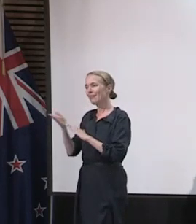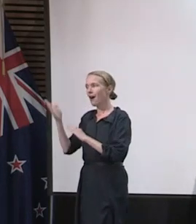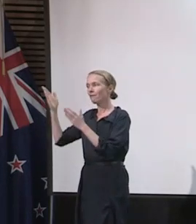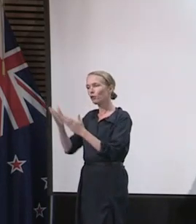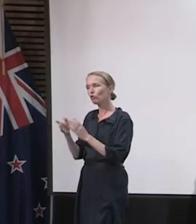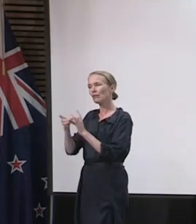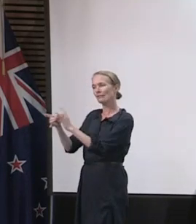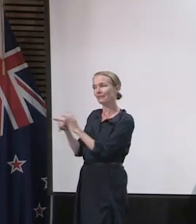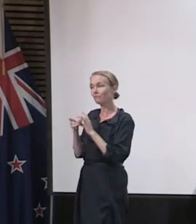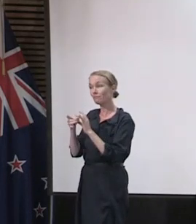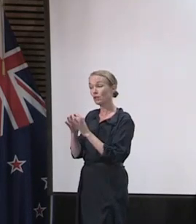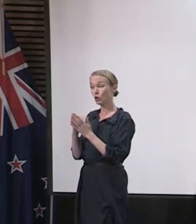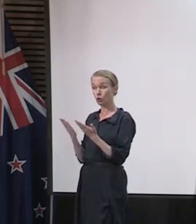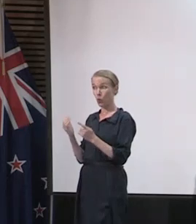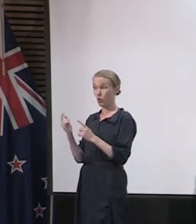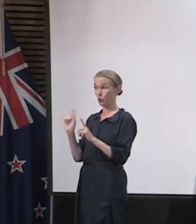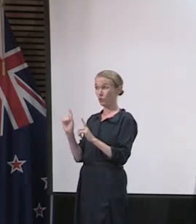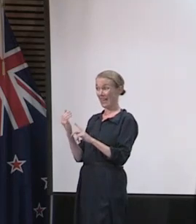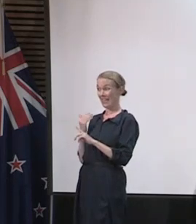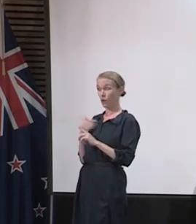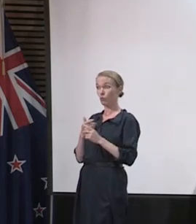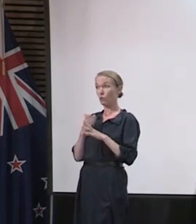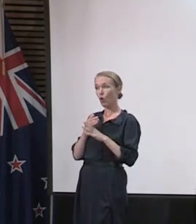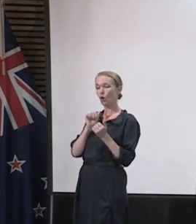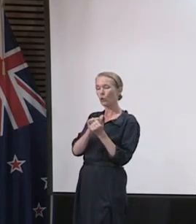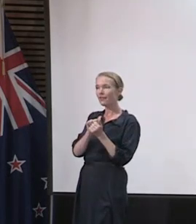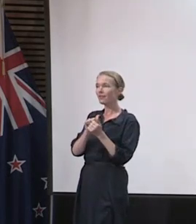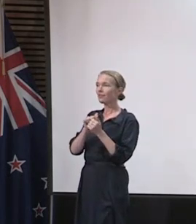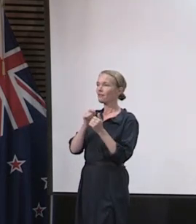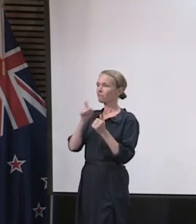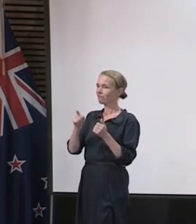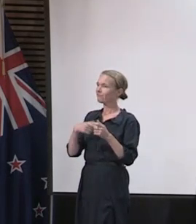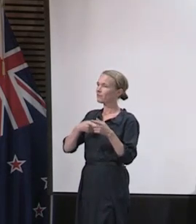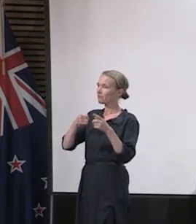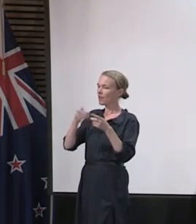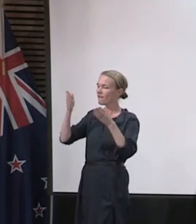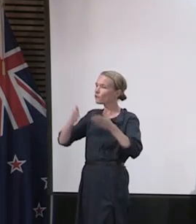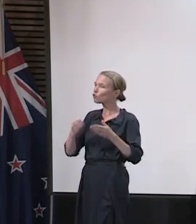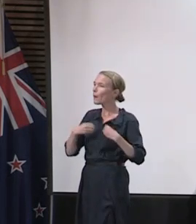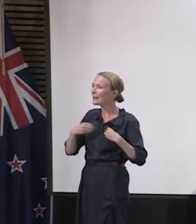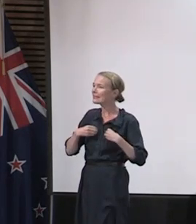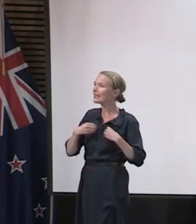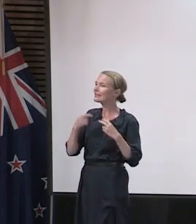is - we are leaving the health team to work through with iwi leaders, funeral directors,